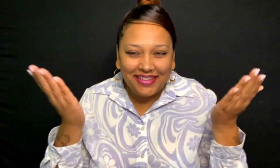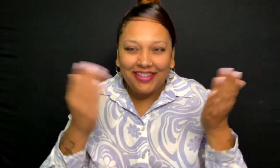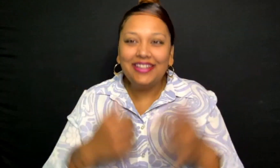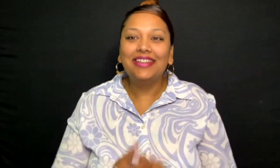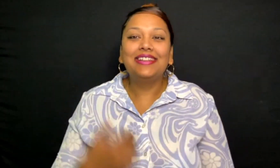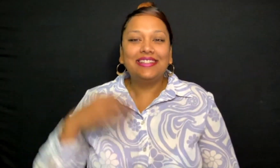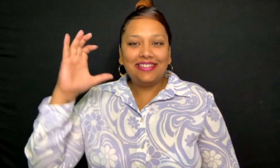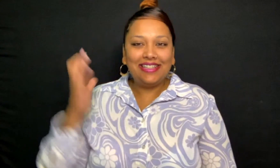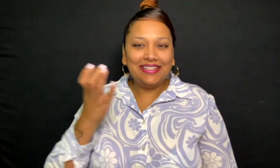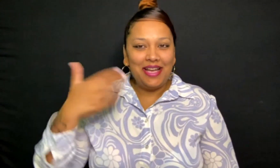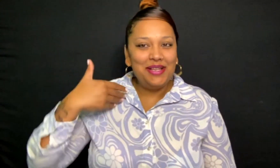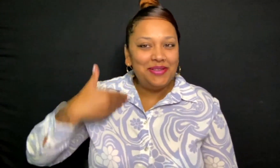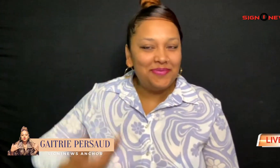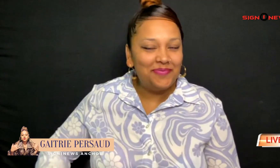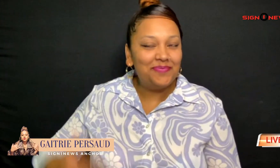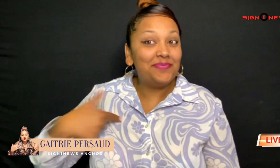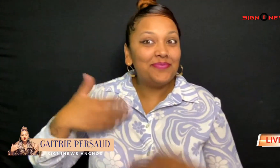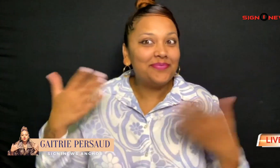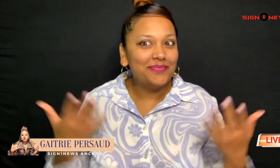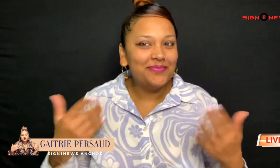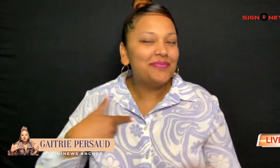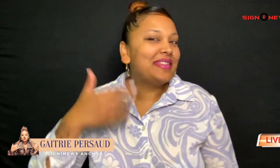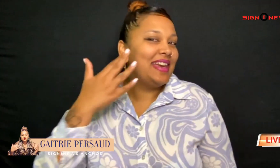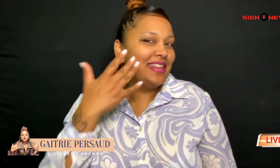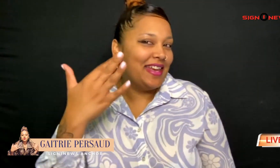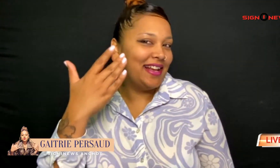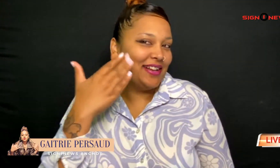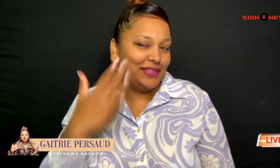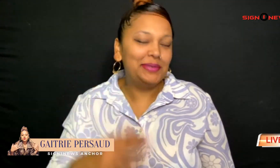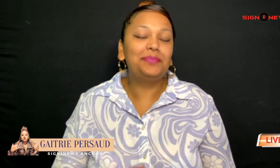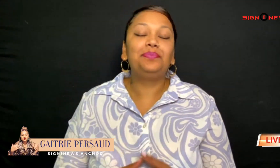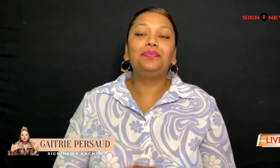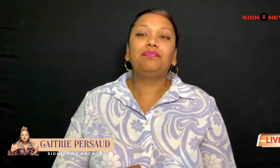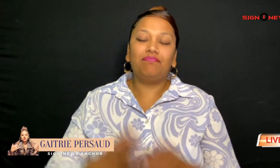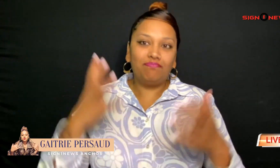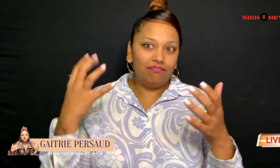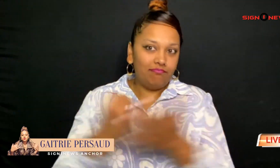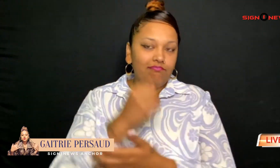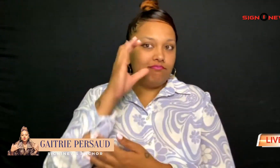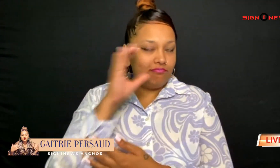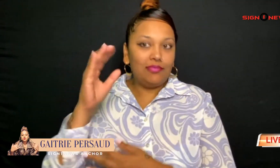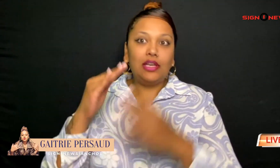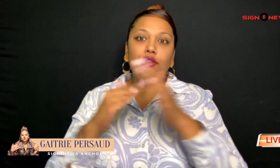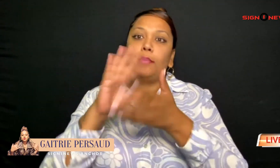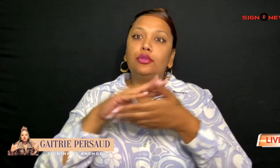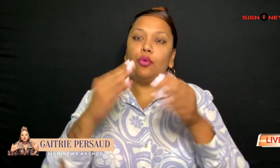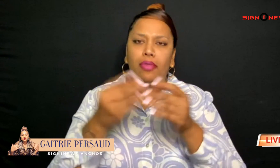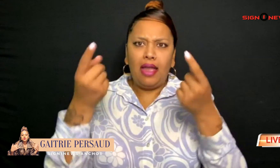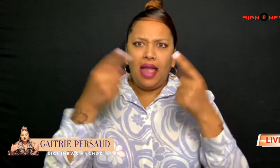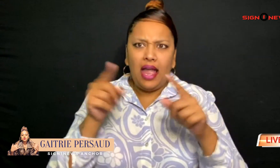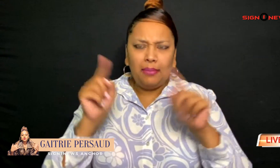Hello everyone I'm Sign1News anchor Gaitrie Persaud here's a quick look at the top trending